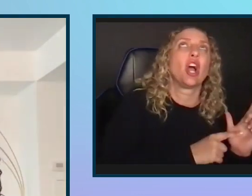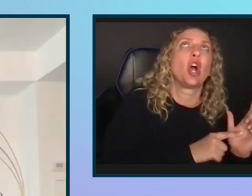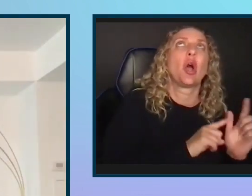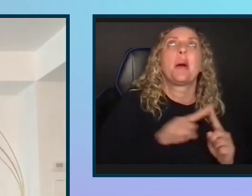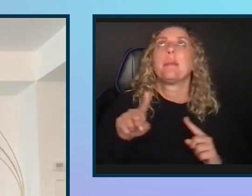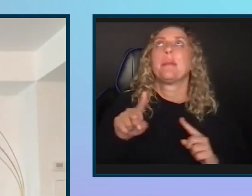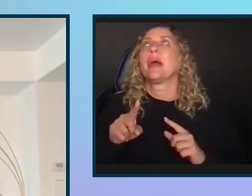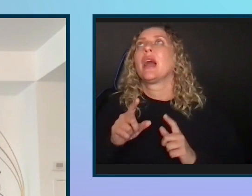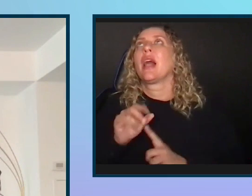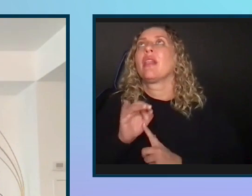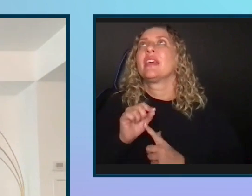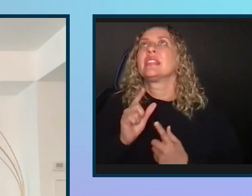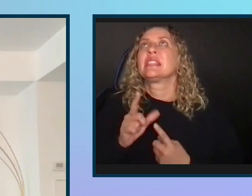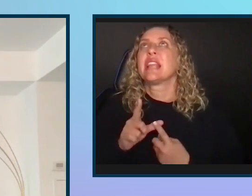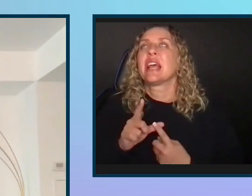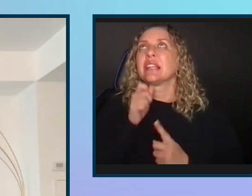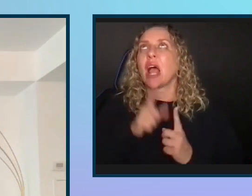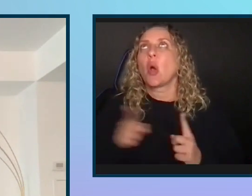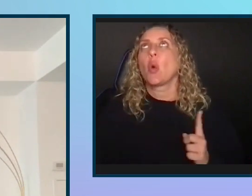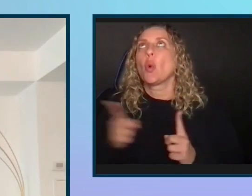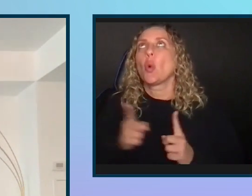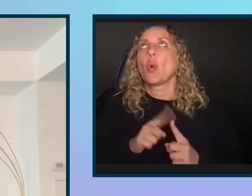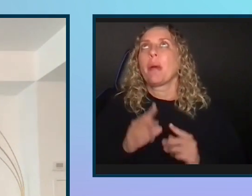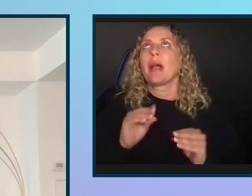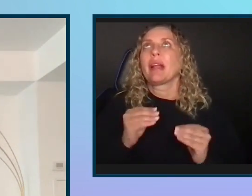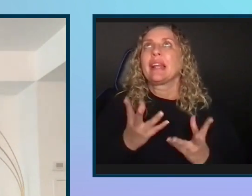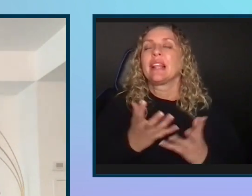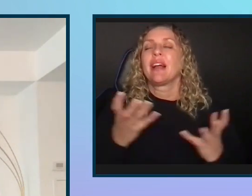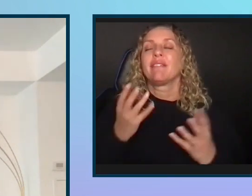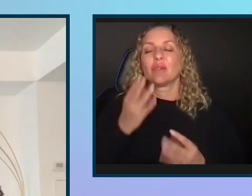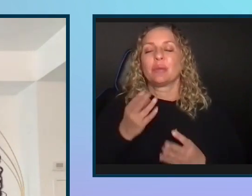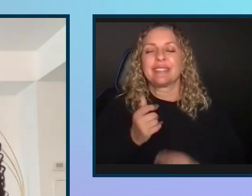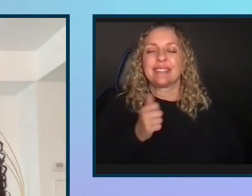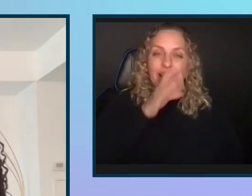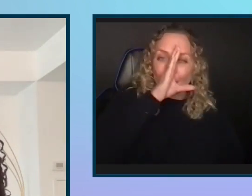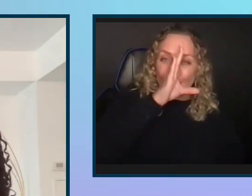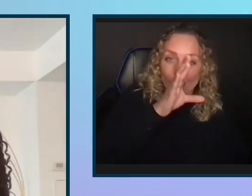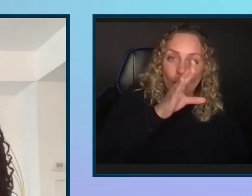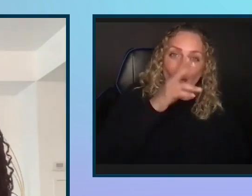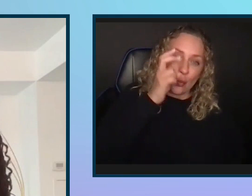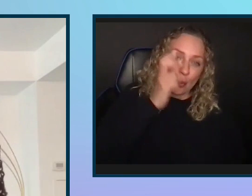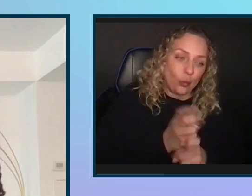but also provides enough information, I definitely don't think there's like a straightforward, hard and fast rule about the best way to do it,